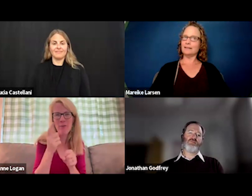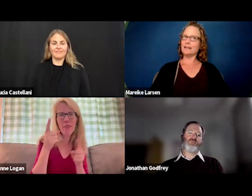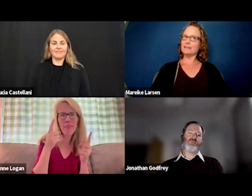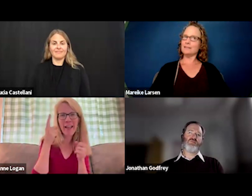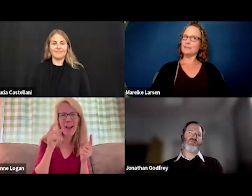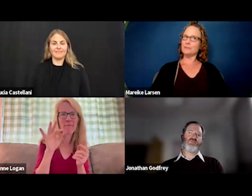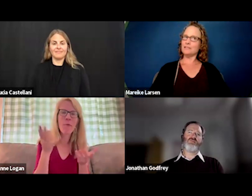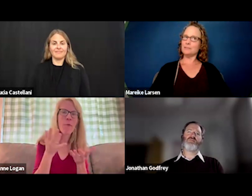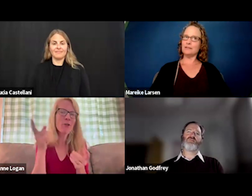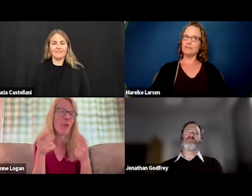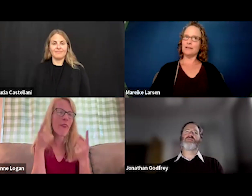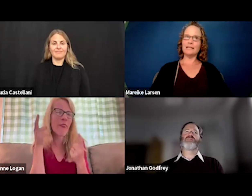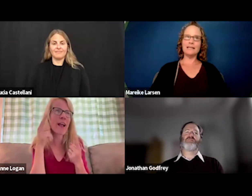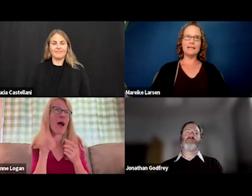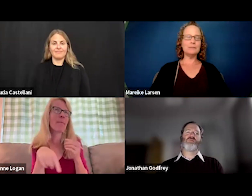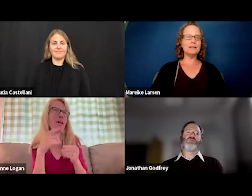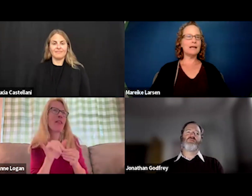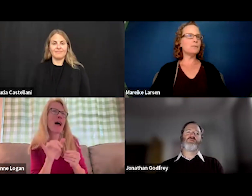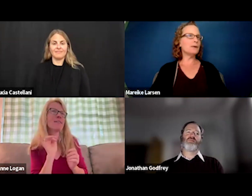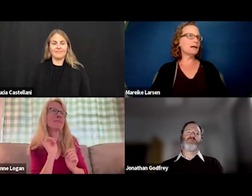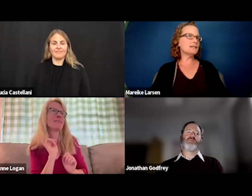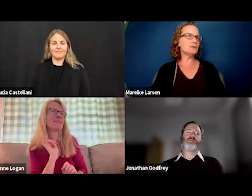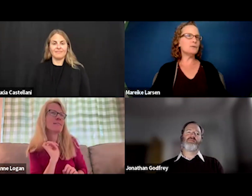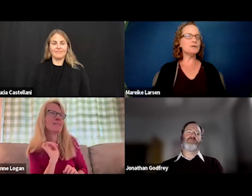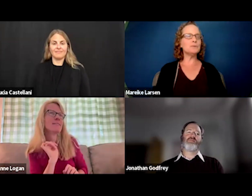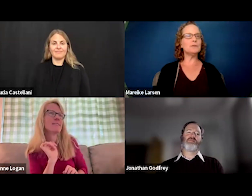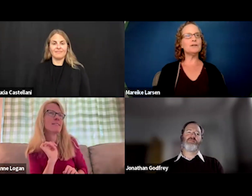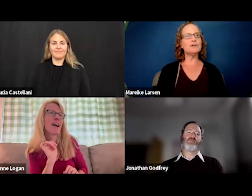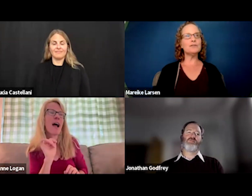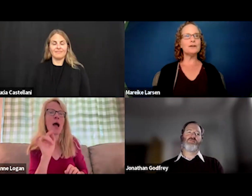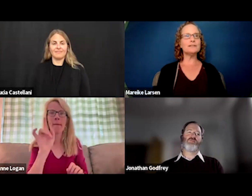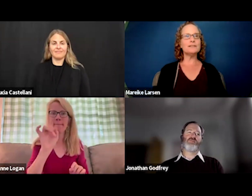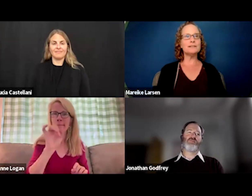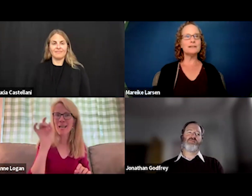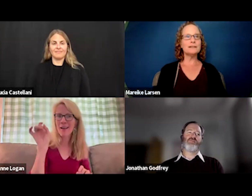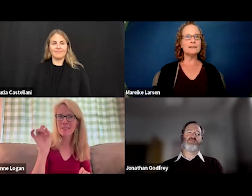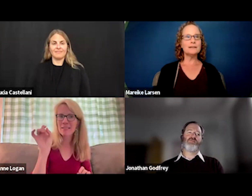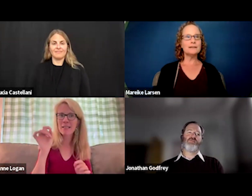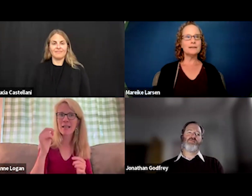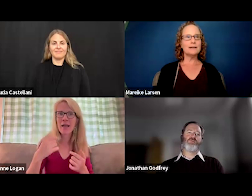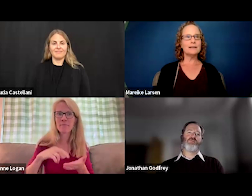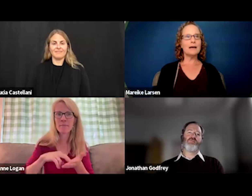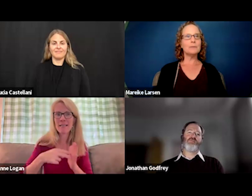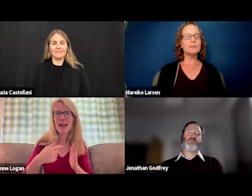Not so disability-friendly. I mean, I guess I wonder, what are your thoughts on that?